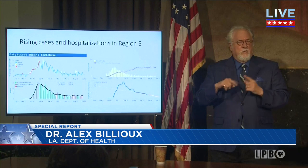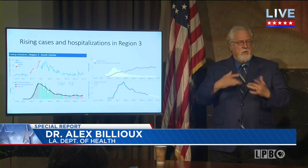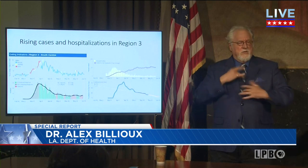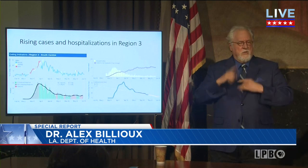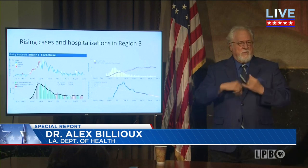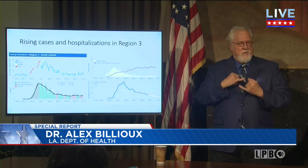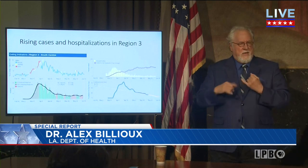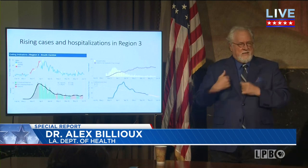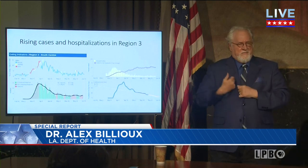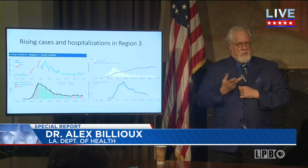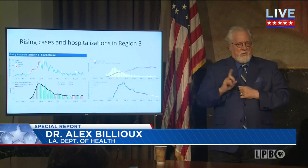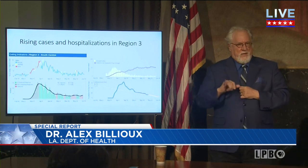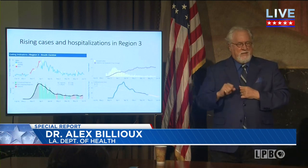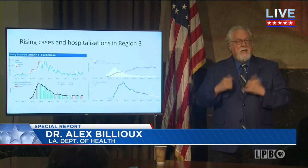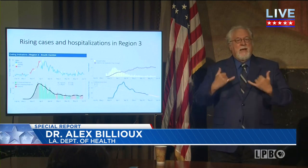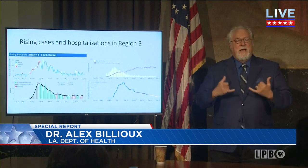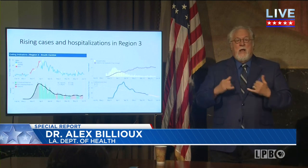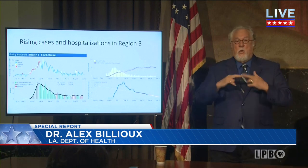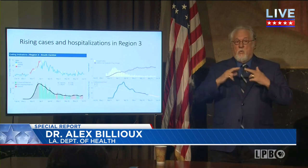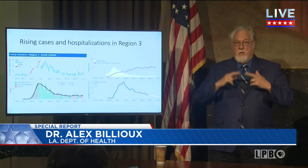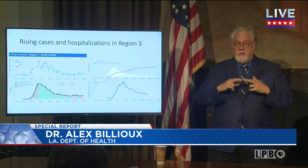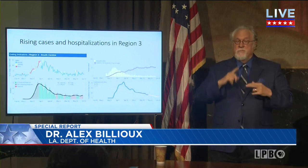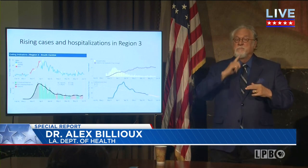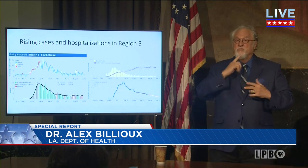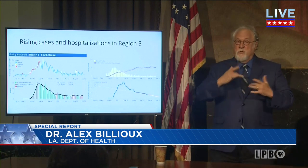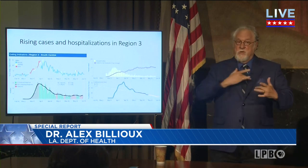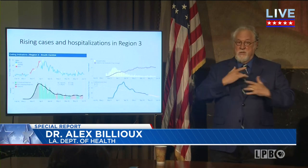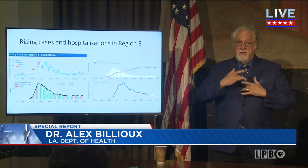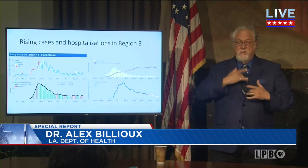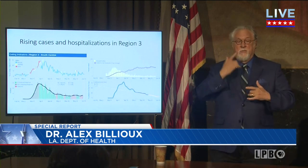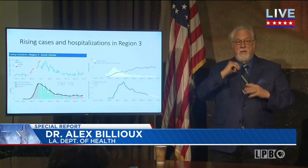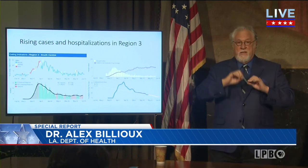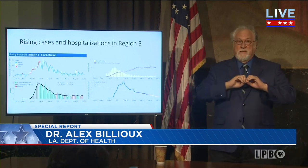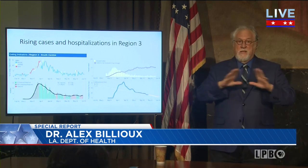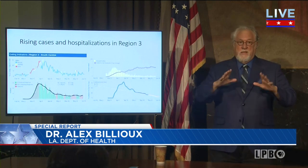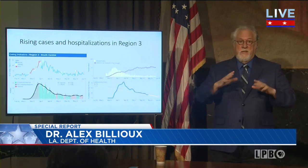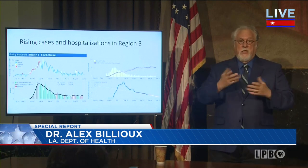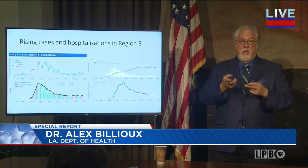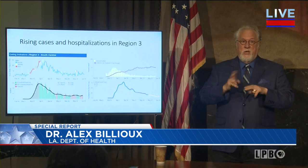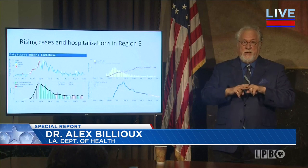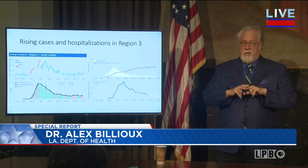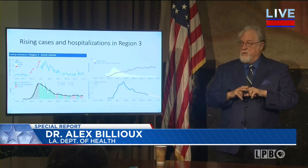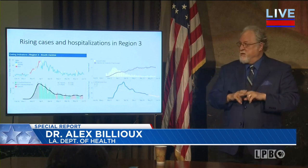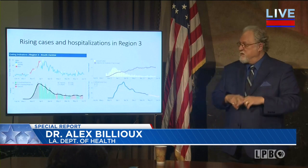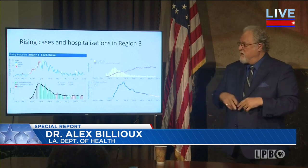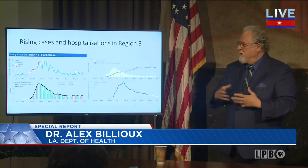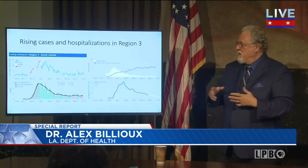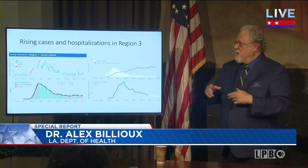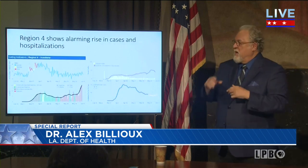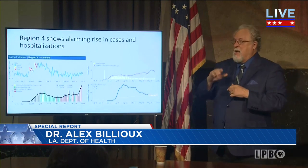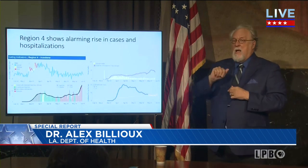SO RIGHT NOW THAT DATA, AGAIN, I WOULD CLASSIFY HOSPITALIZATIONS OVER 14 DAYS DECREASING.